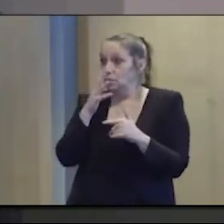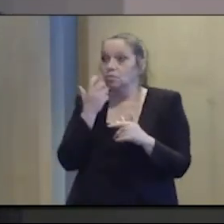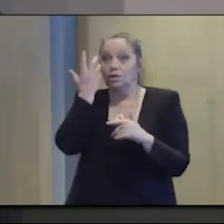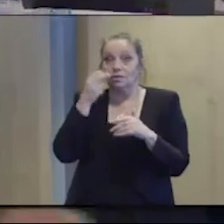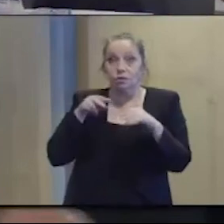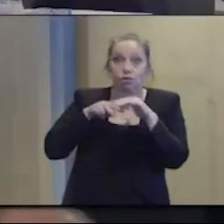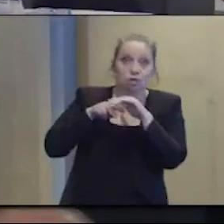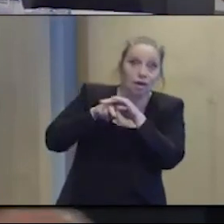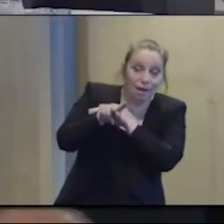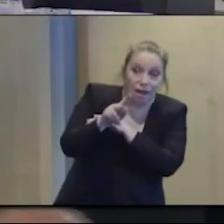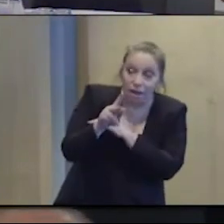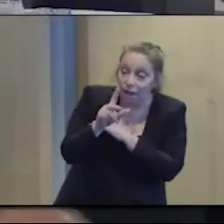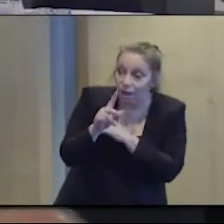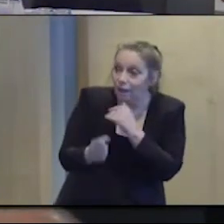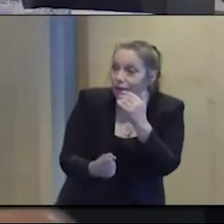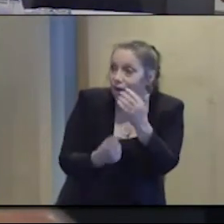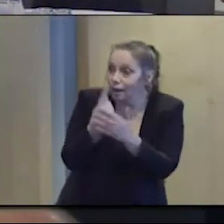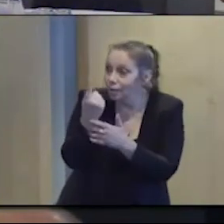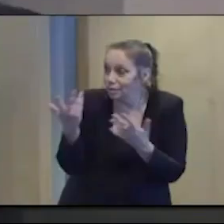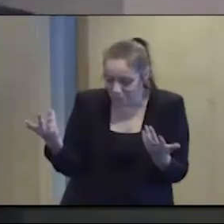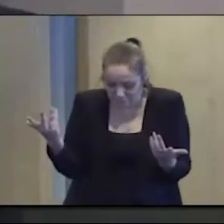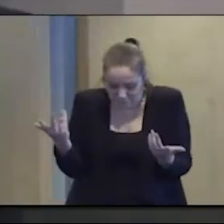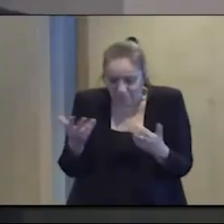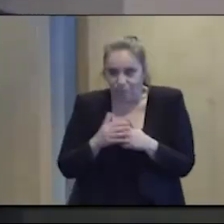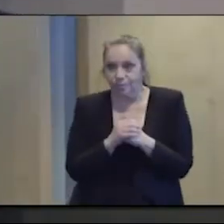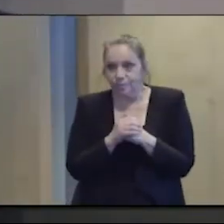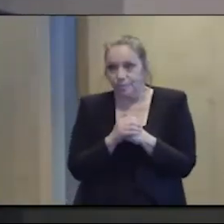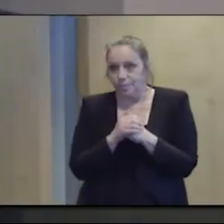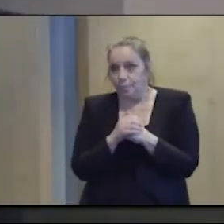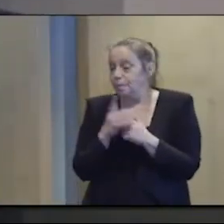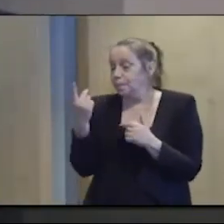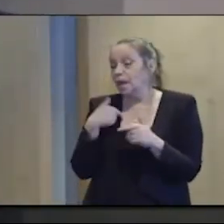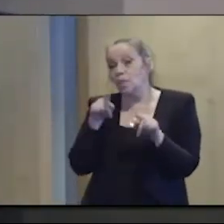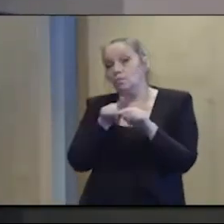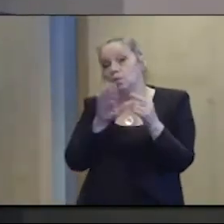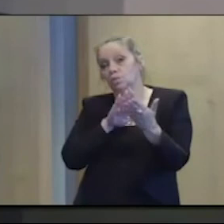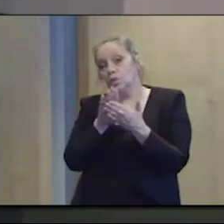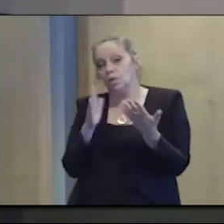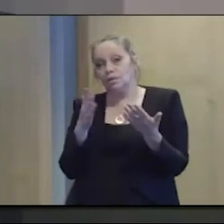seems like pretty much your only option right now. I guess the closest I can get is in the UK